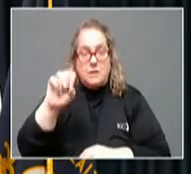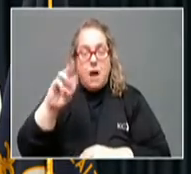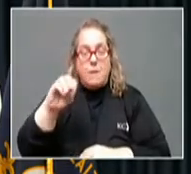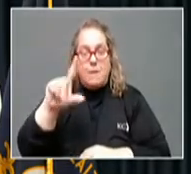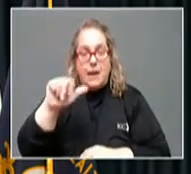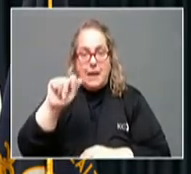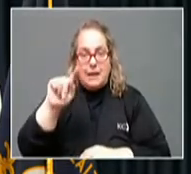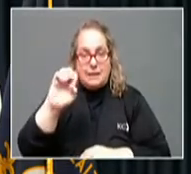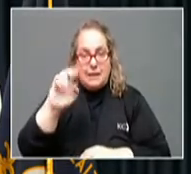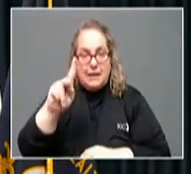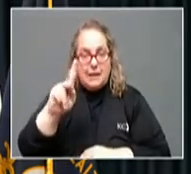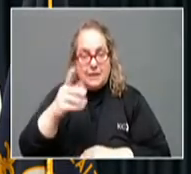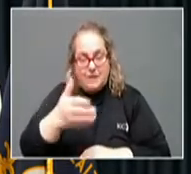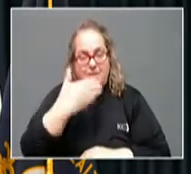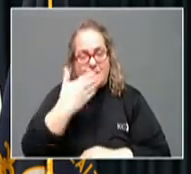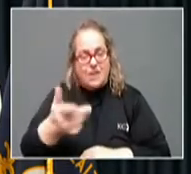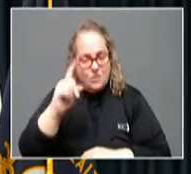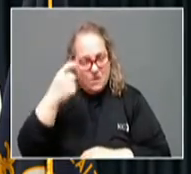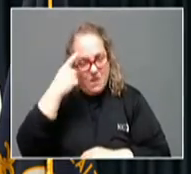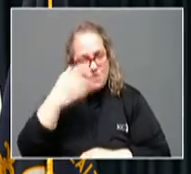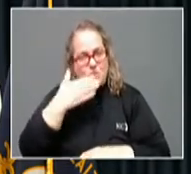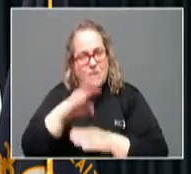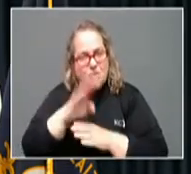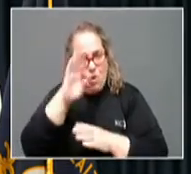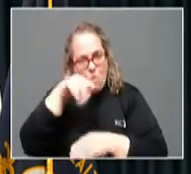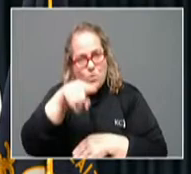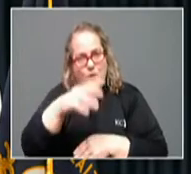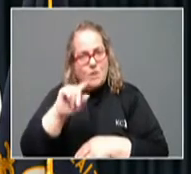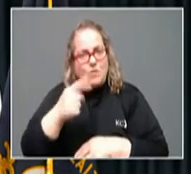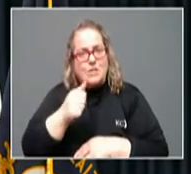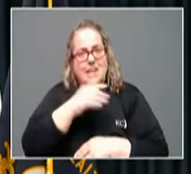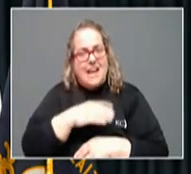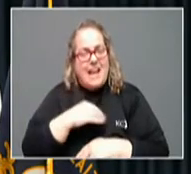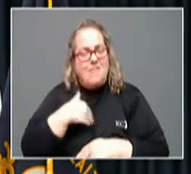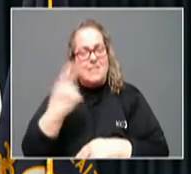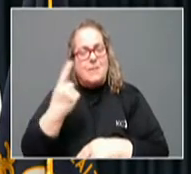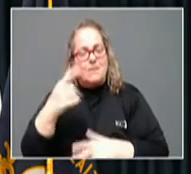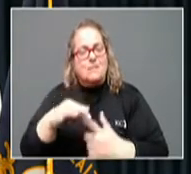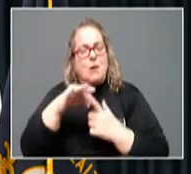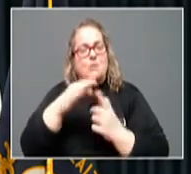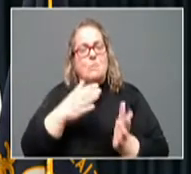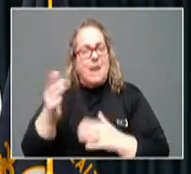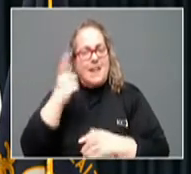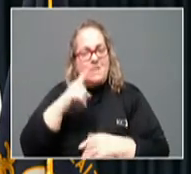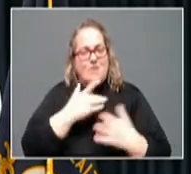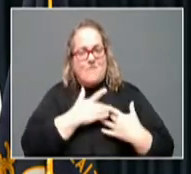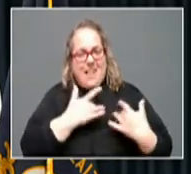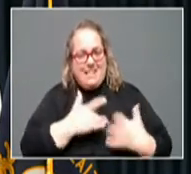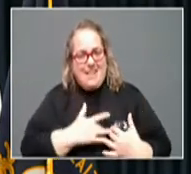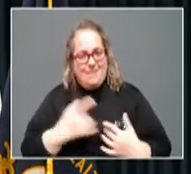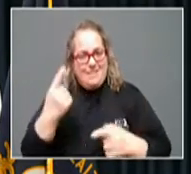Thank you Governor. Good afternoon. I hope you. And the first lady has something special planned for valentine's day tonight? Um My question